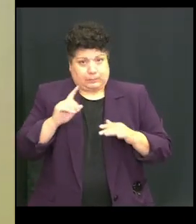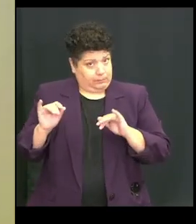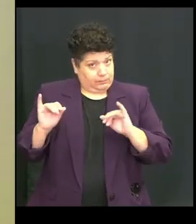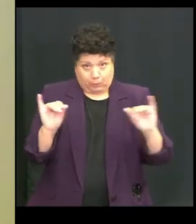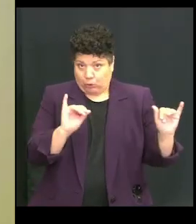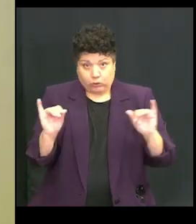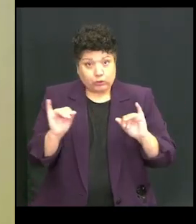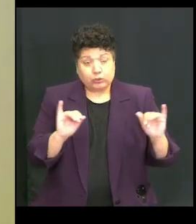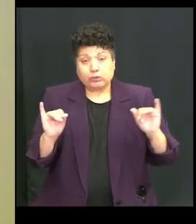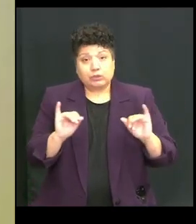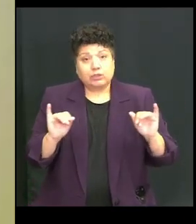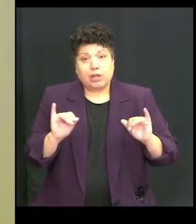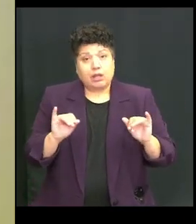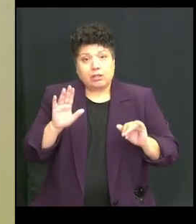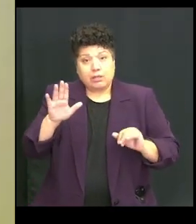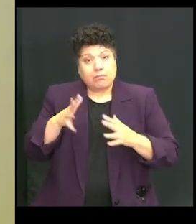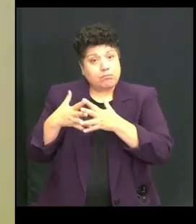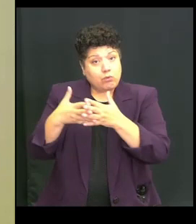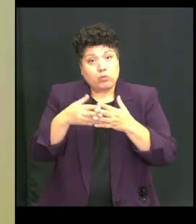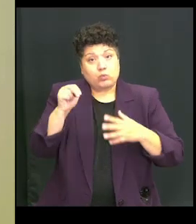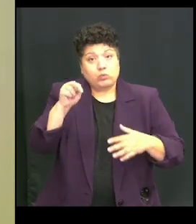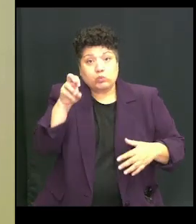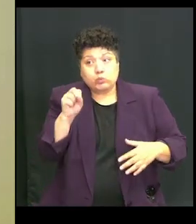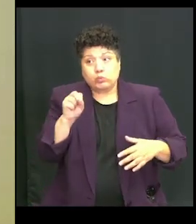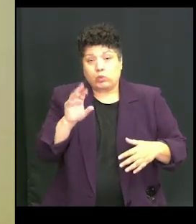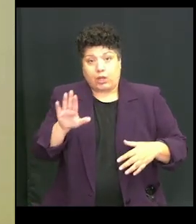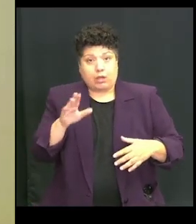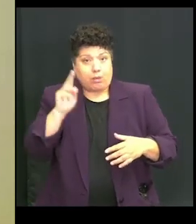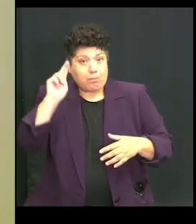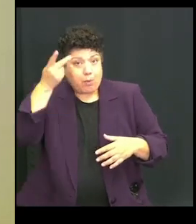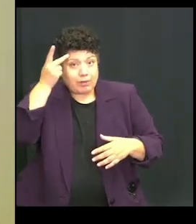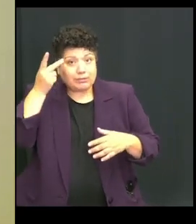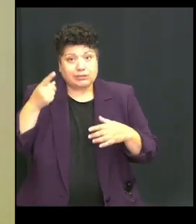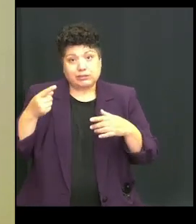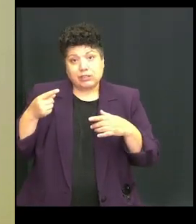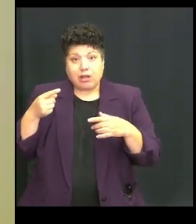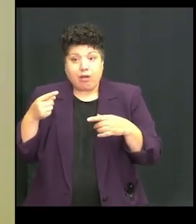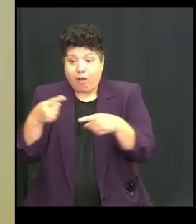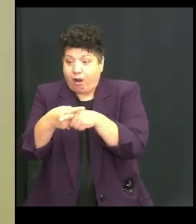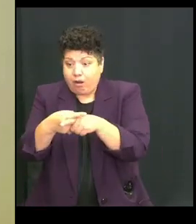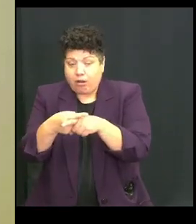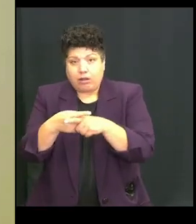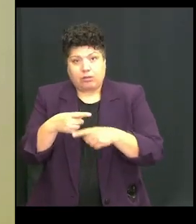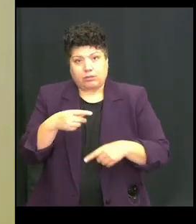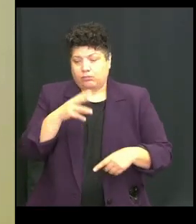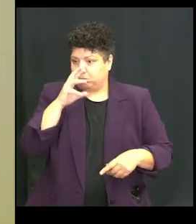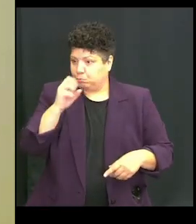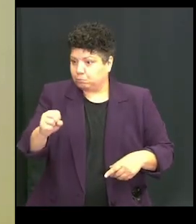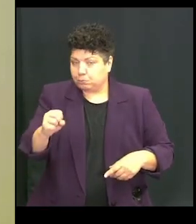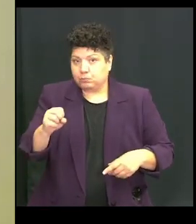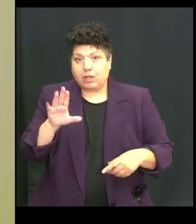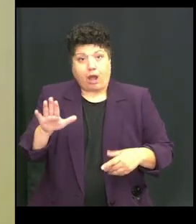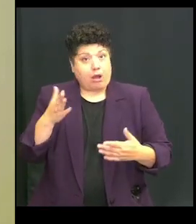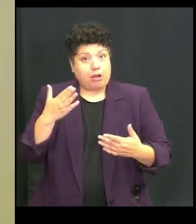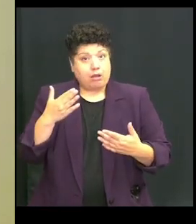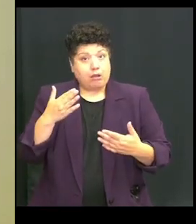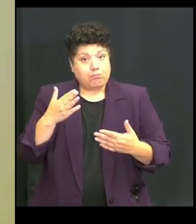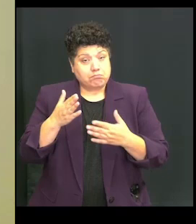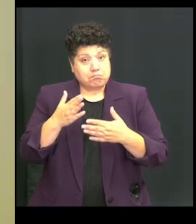The conflict of American politics attracts interest for its entertainment value if nothing else,